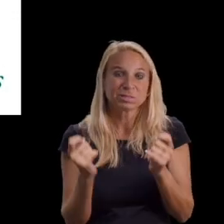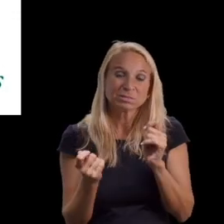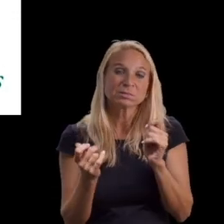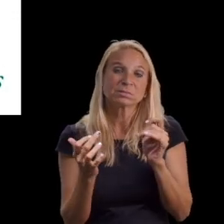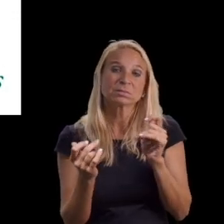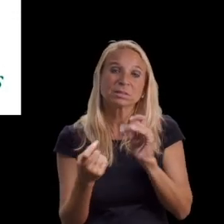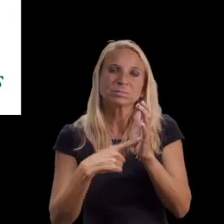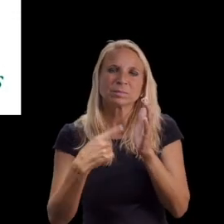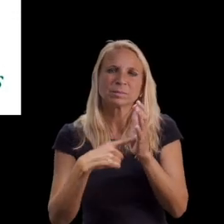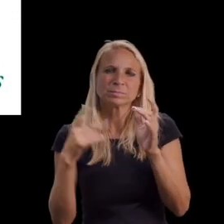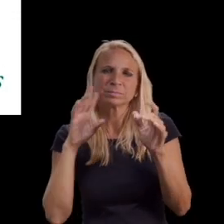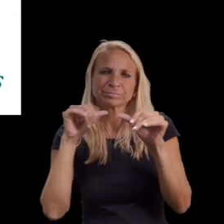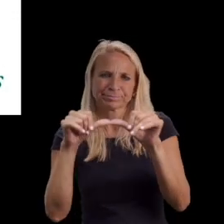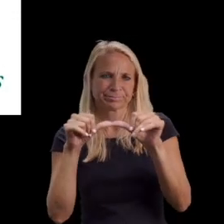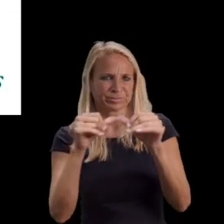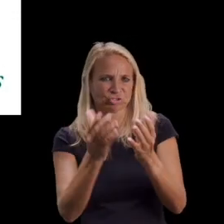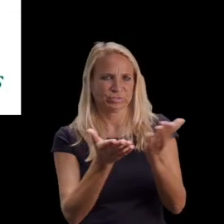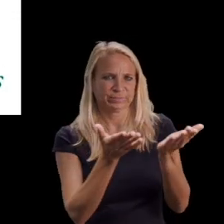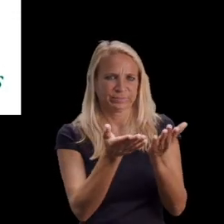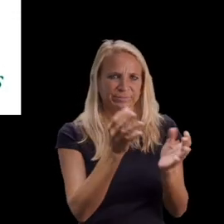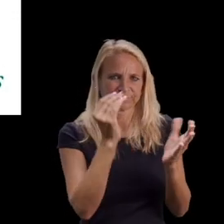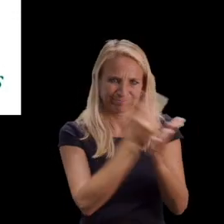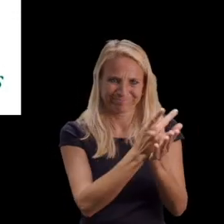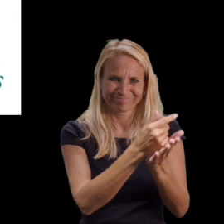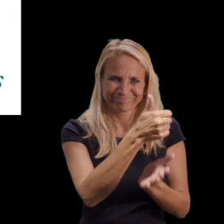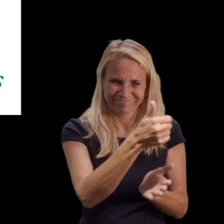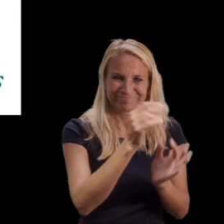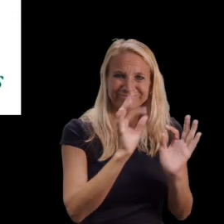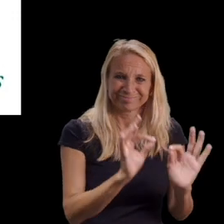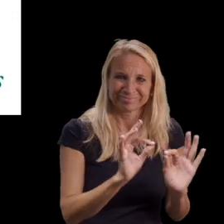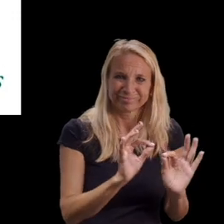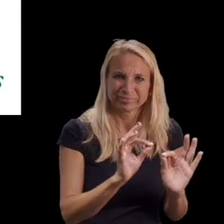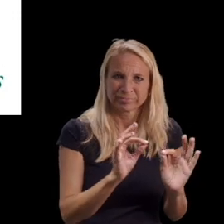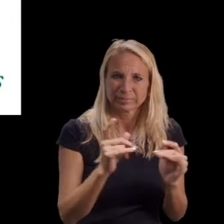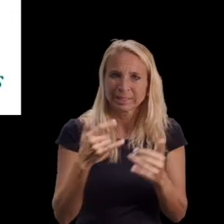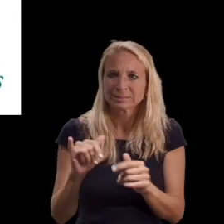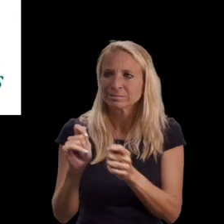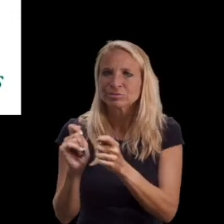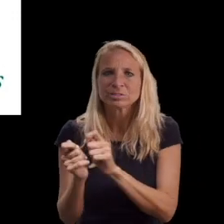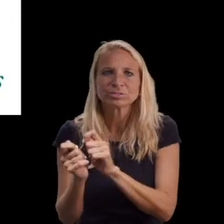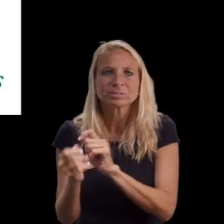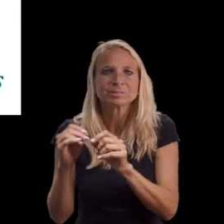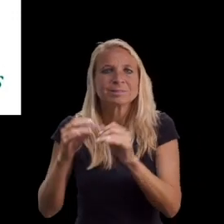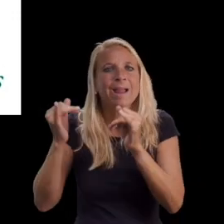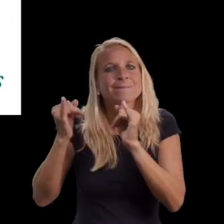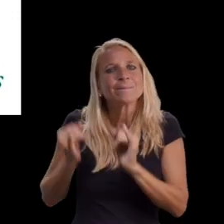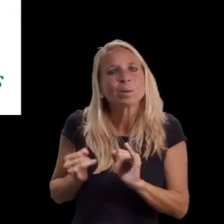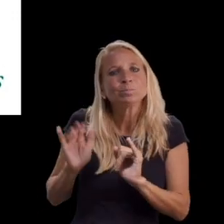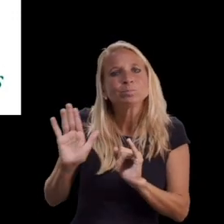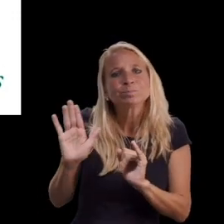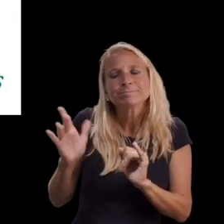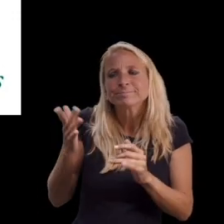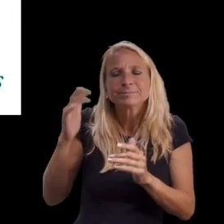even if they have a continuation of service authorization, if there are significant changes in individual's condition and/or needs,